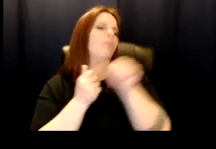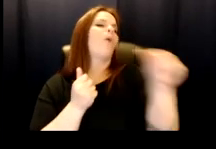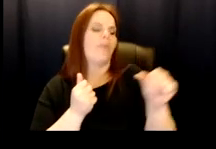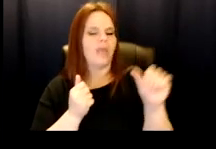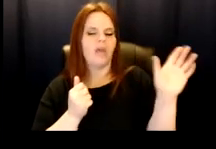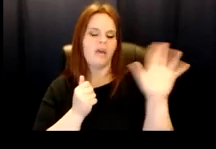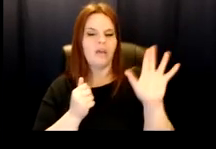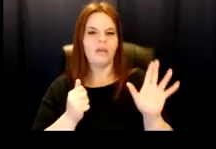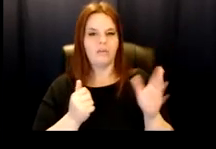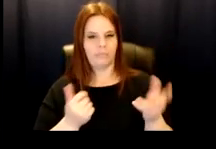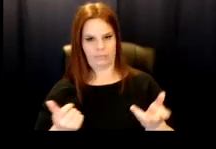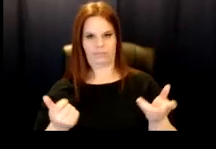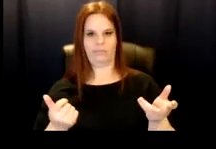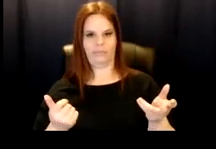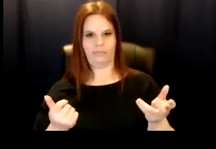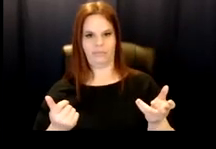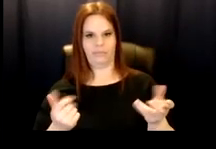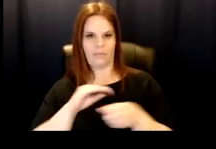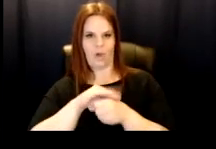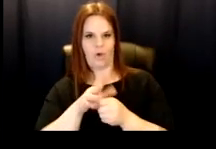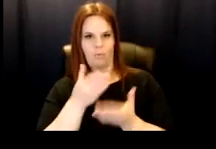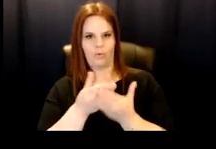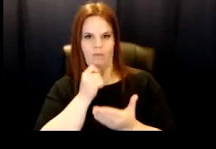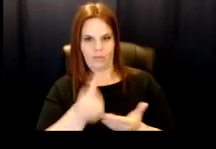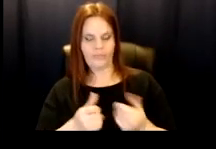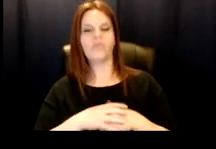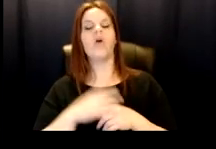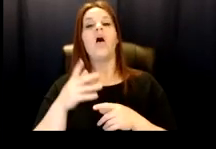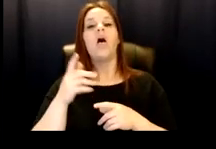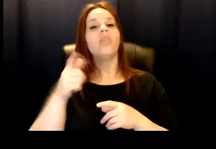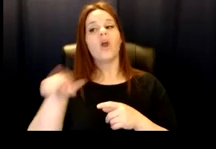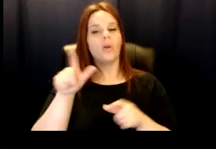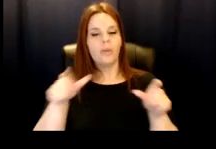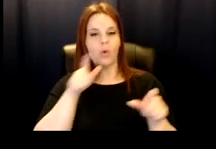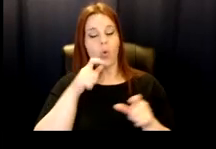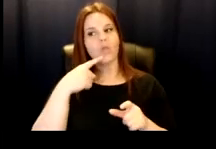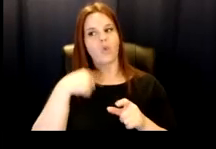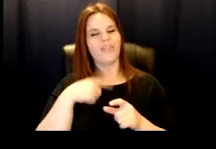likely folks joining us today who were told these exact things when applying for a position